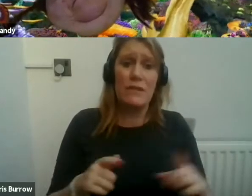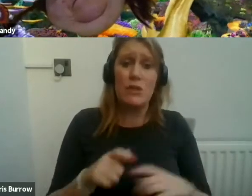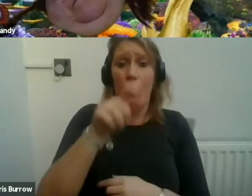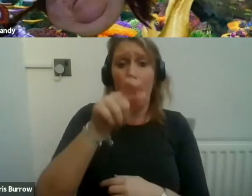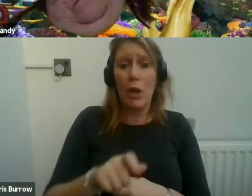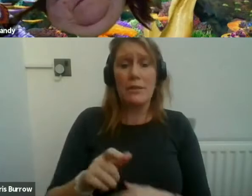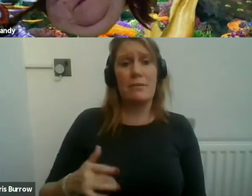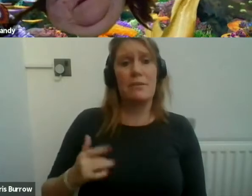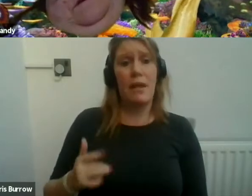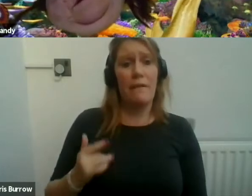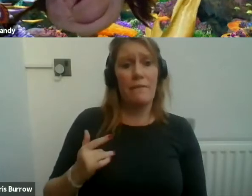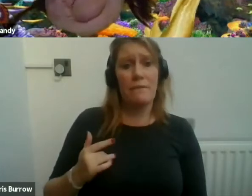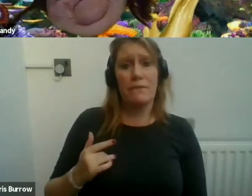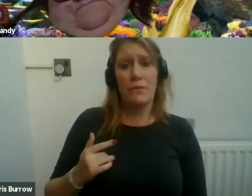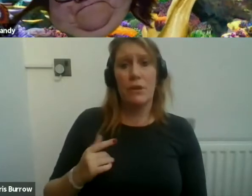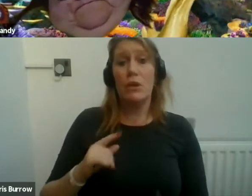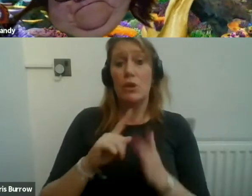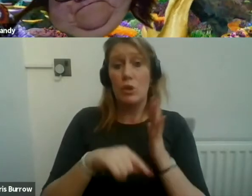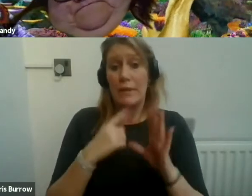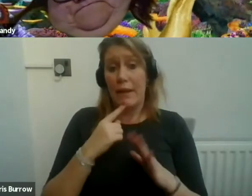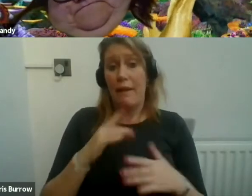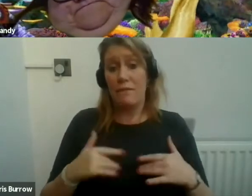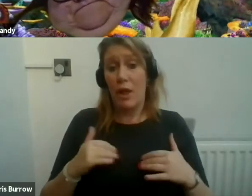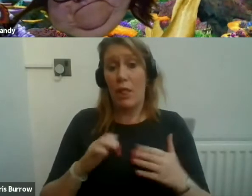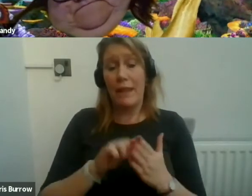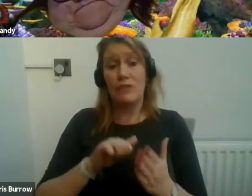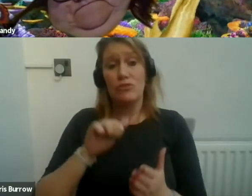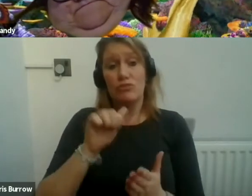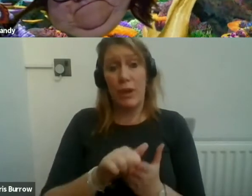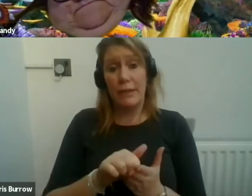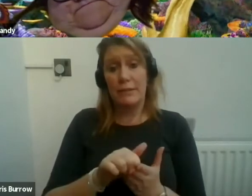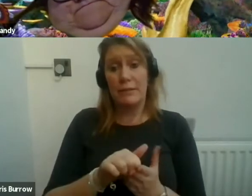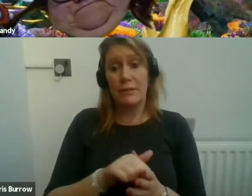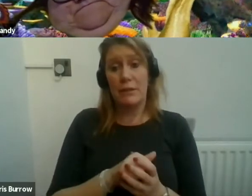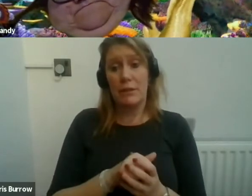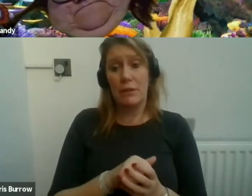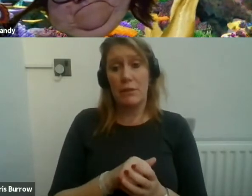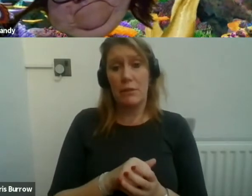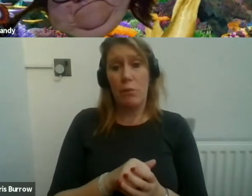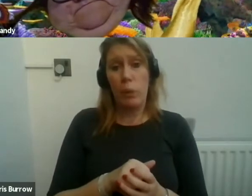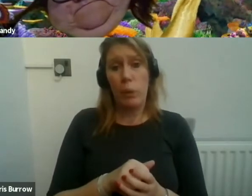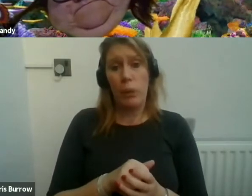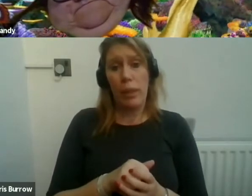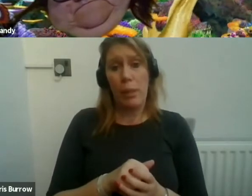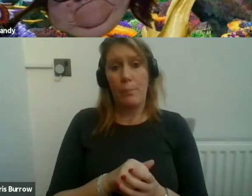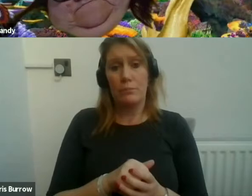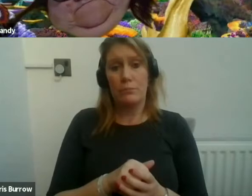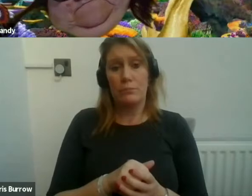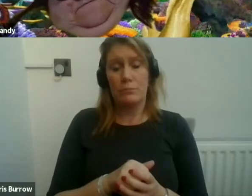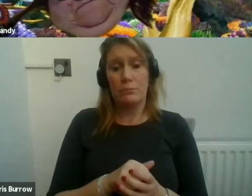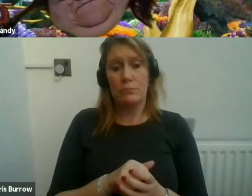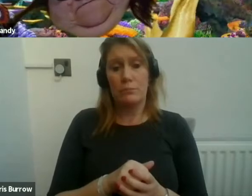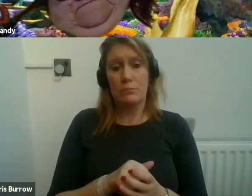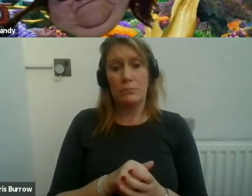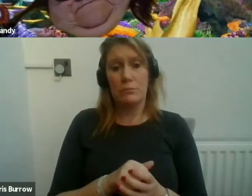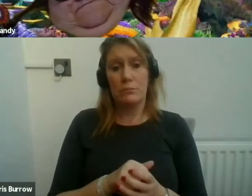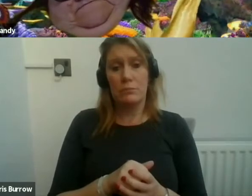I think that's right and that's a very important statement to remember.